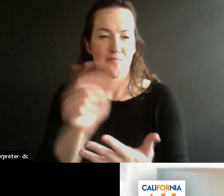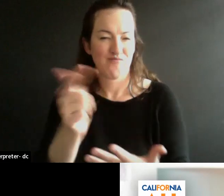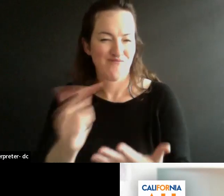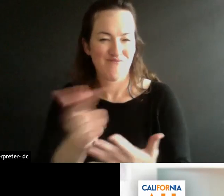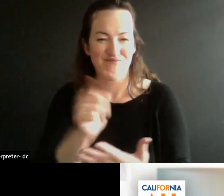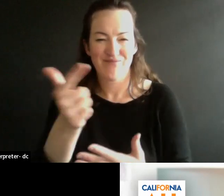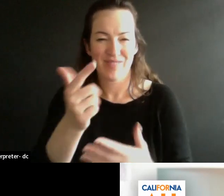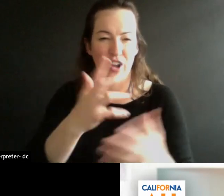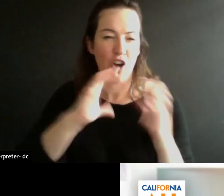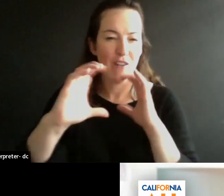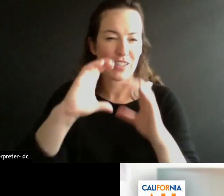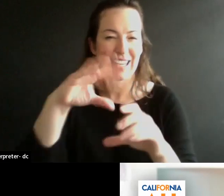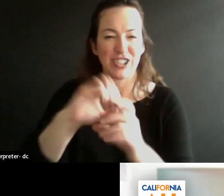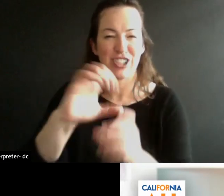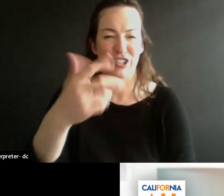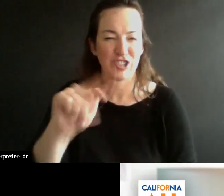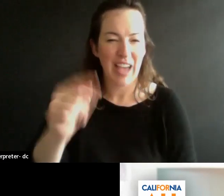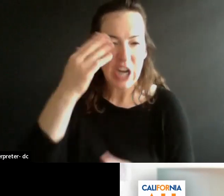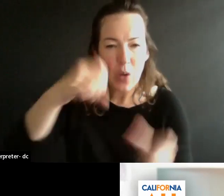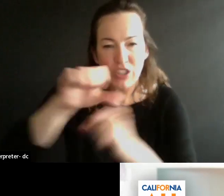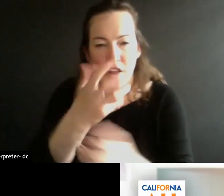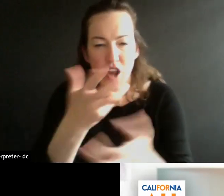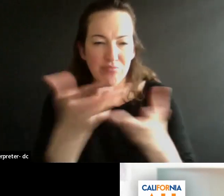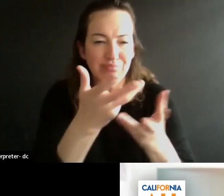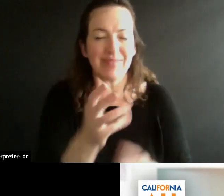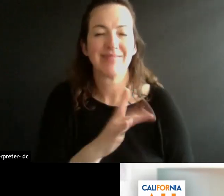are really getting to know each other. And that's kind of also one of the big. The goals